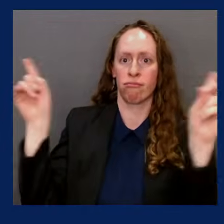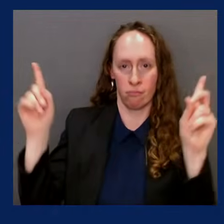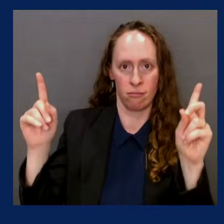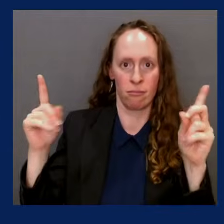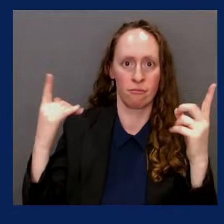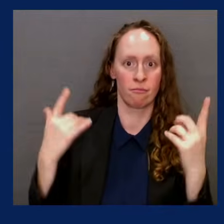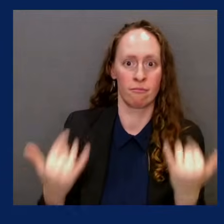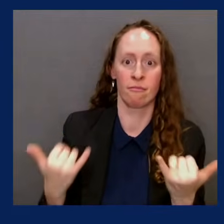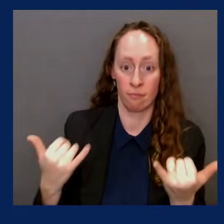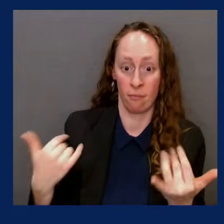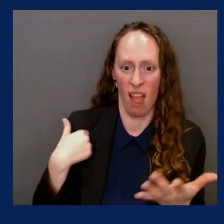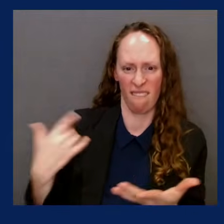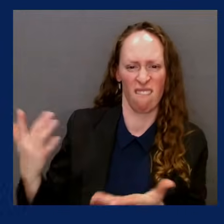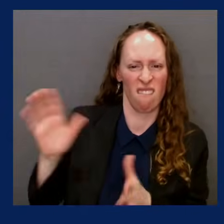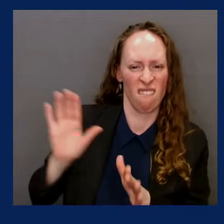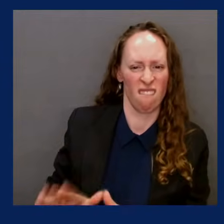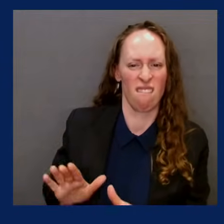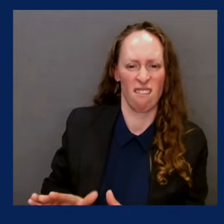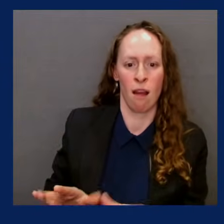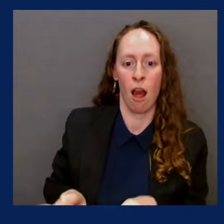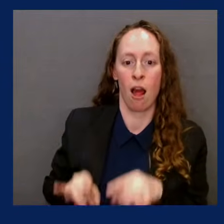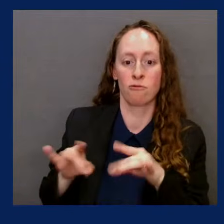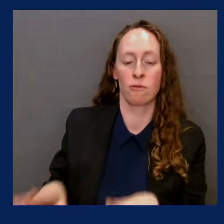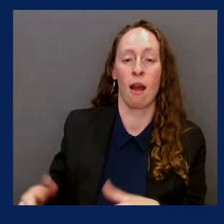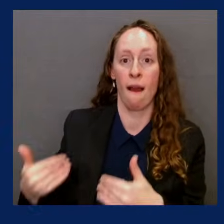we spoke about the situation in Israel and Gaza.